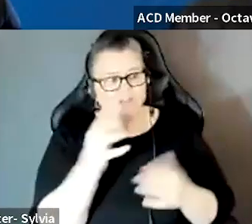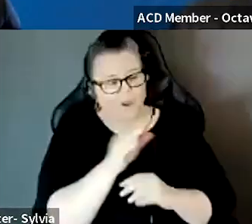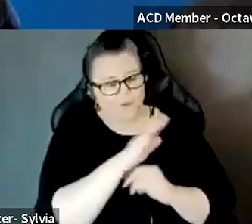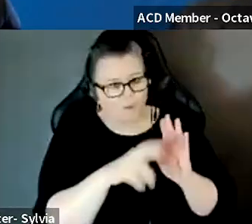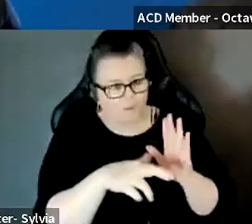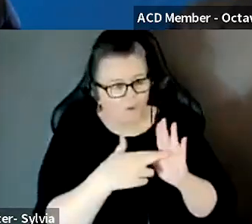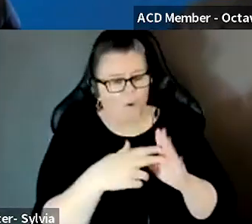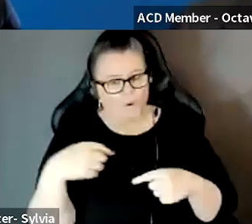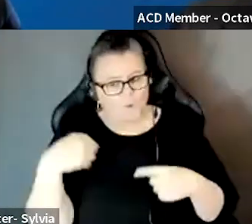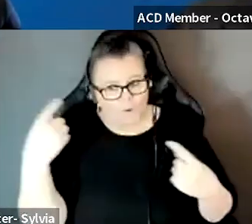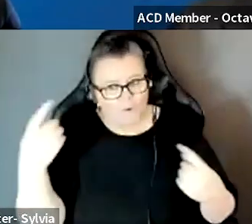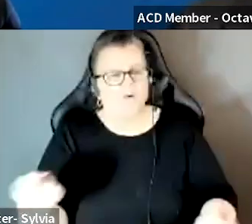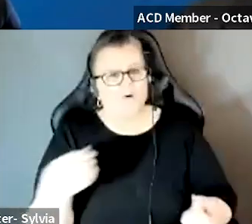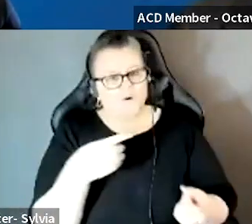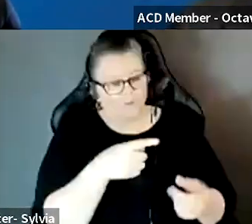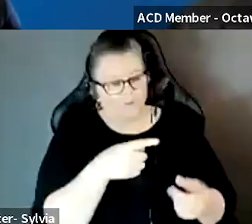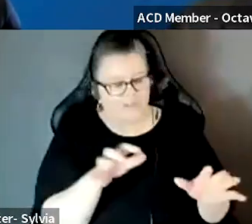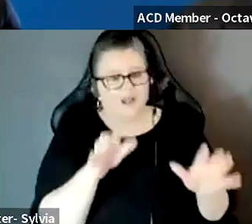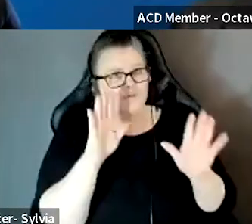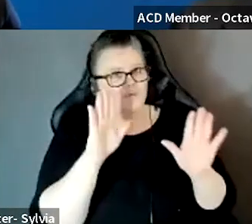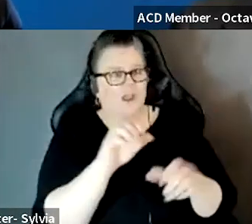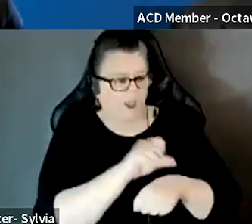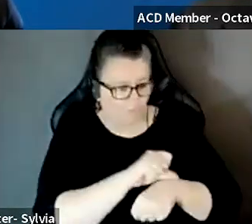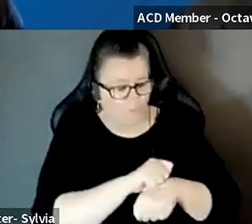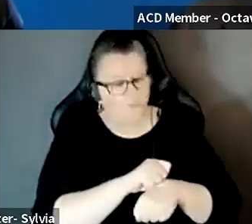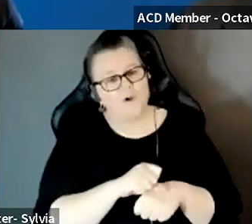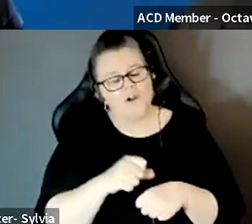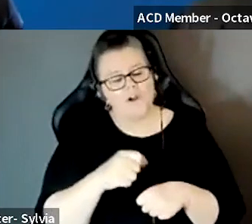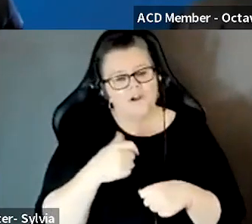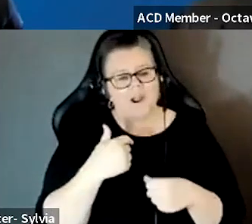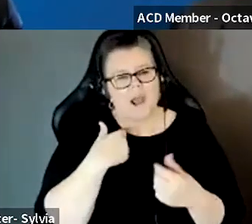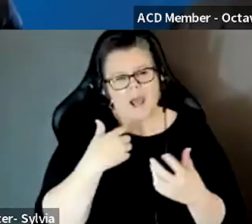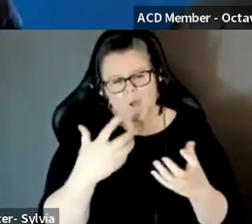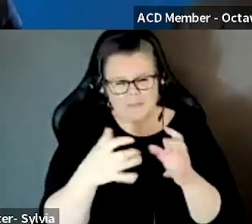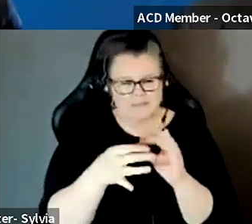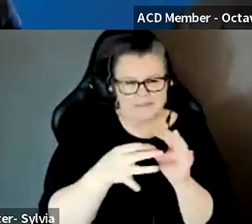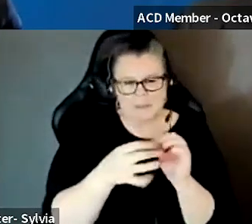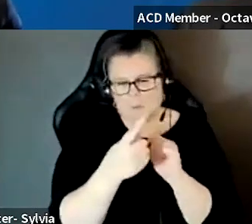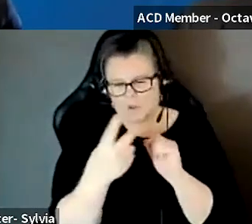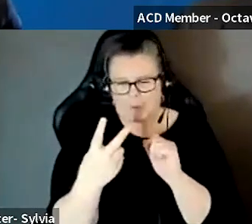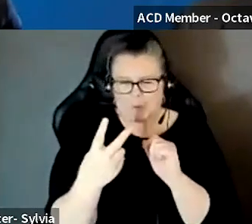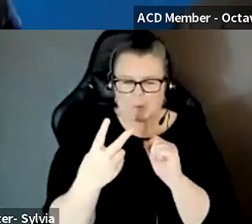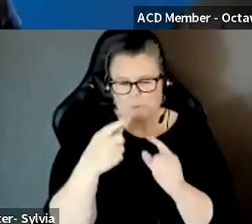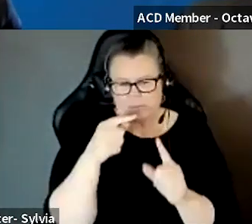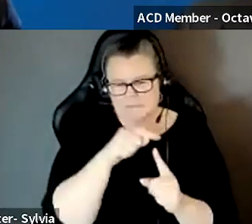I wanted to just talk about a couple things that I have -- I'm worried about. And I think it relates to this --